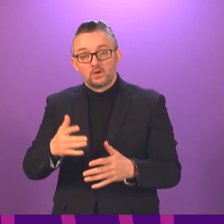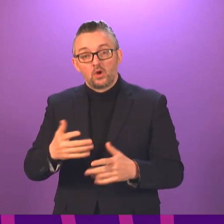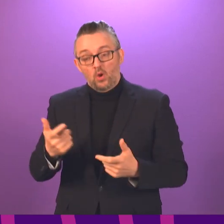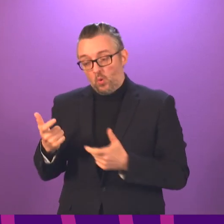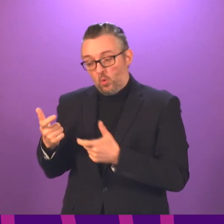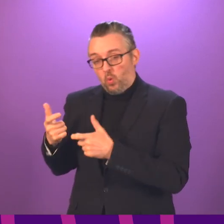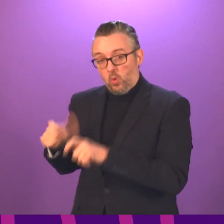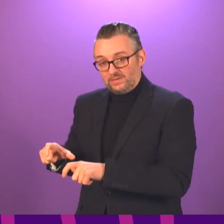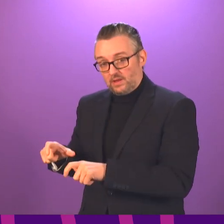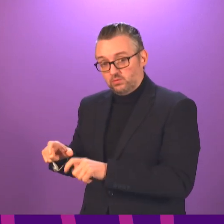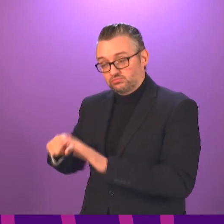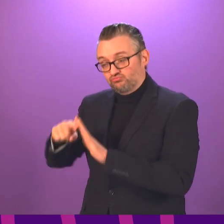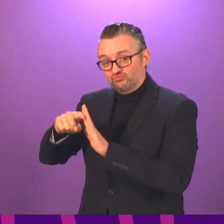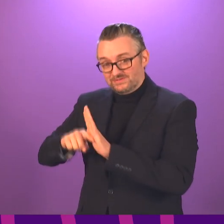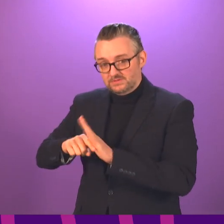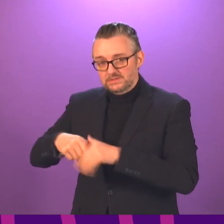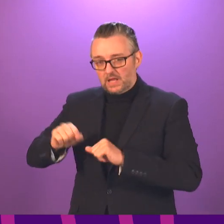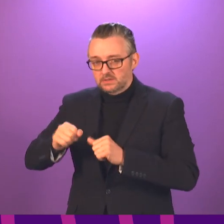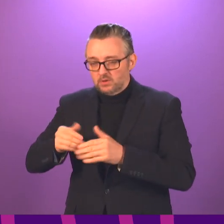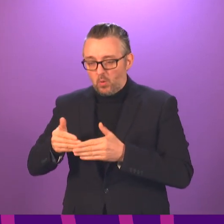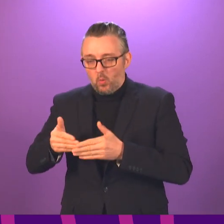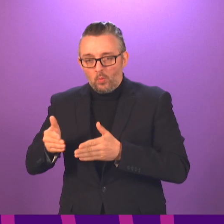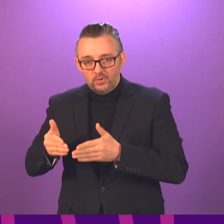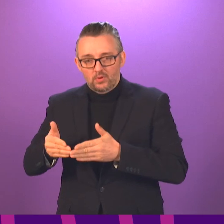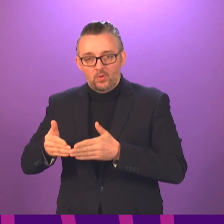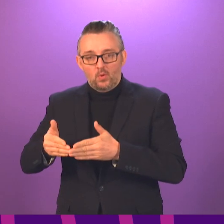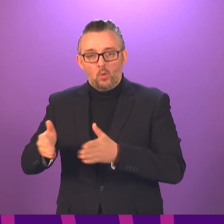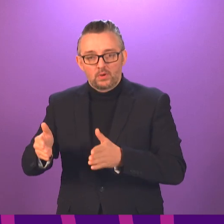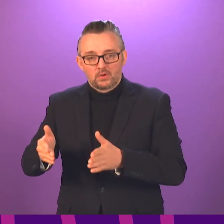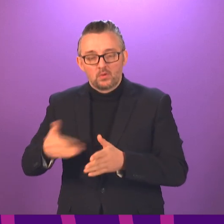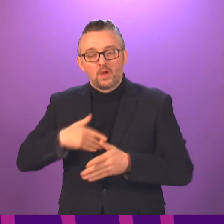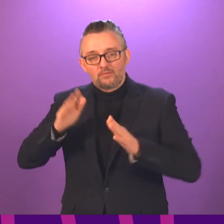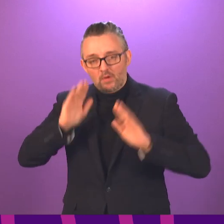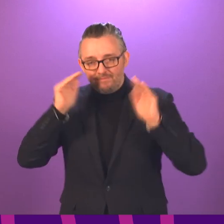to lift, I urge the Scottish Government to focus also on our recovery. I will support